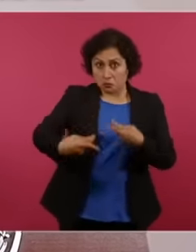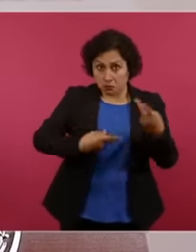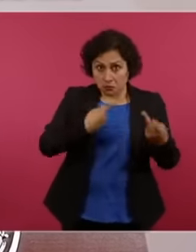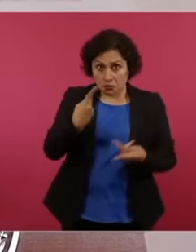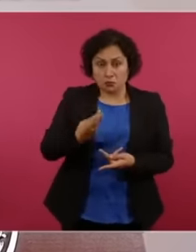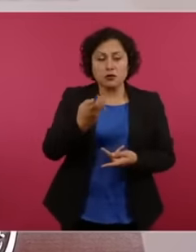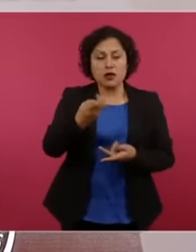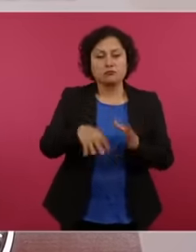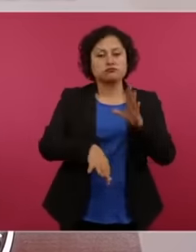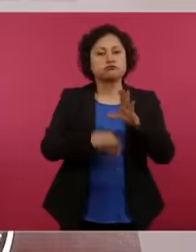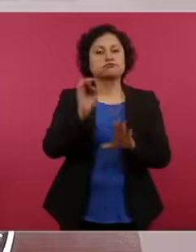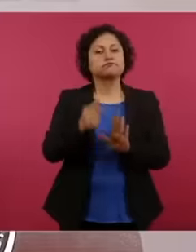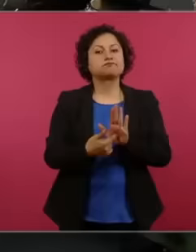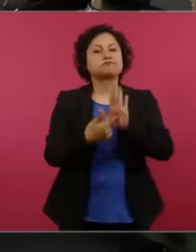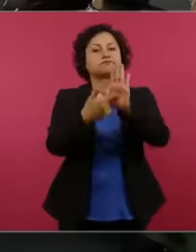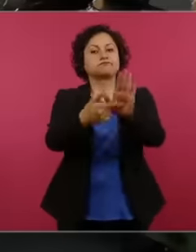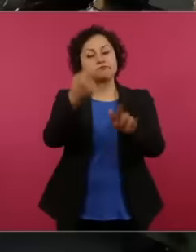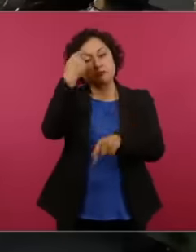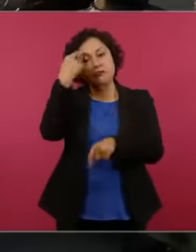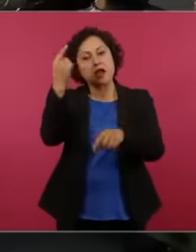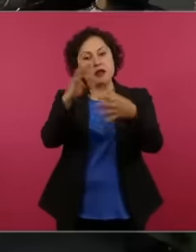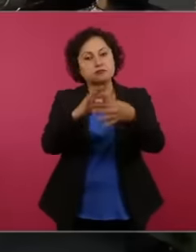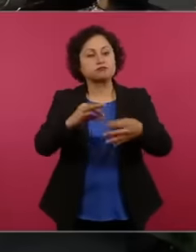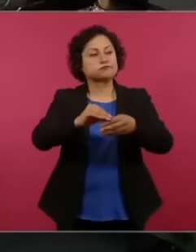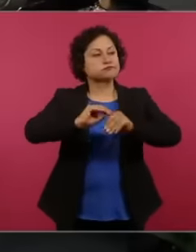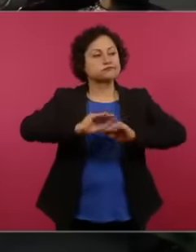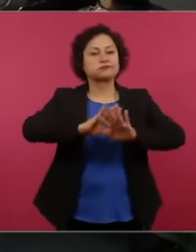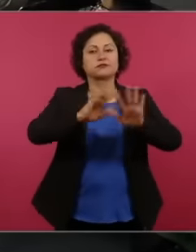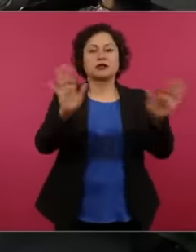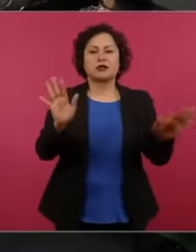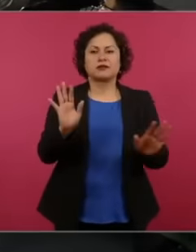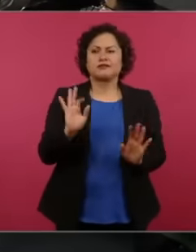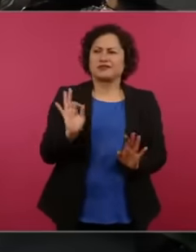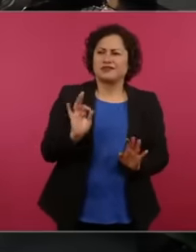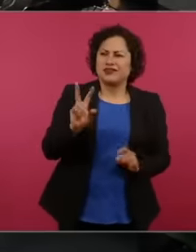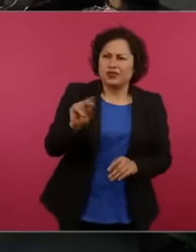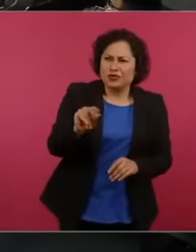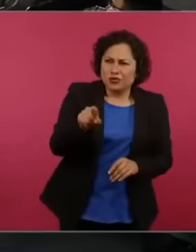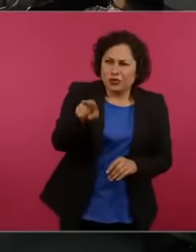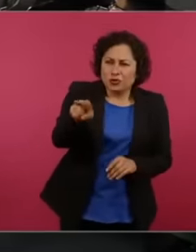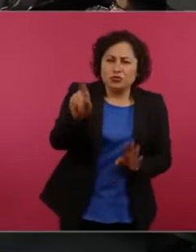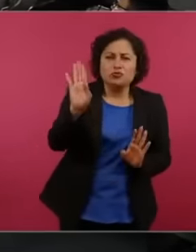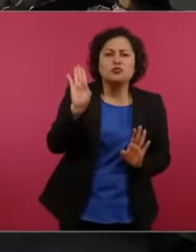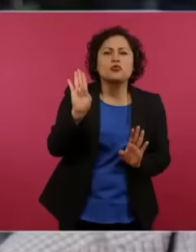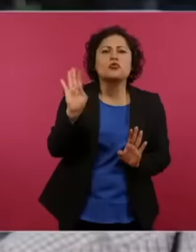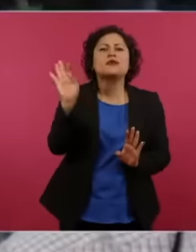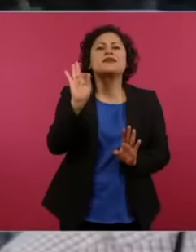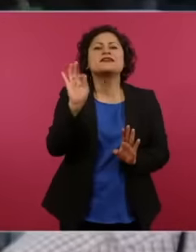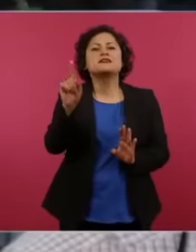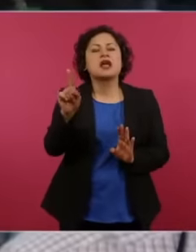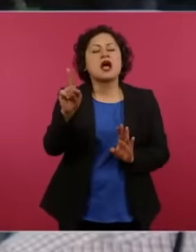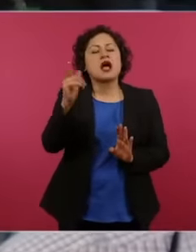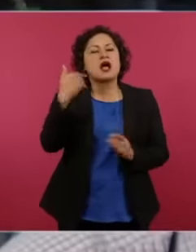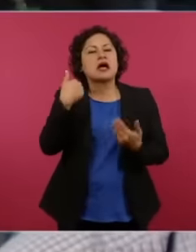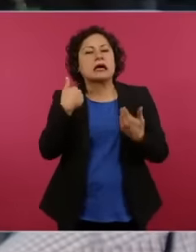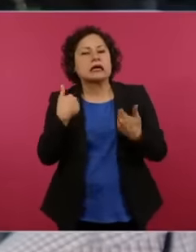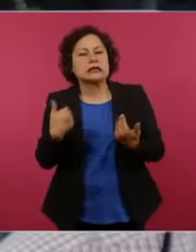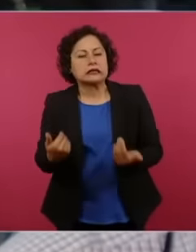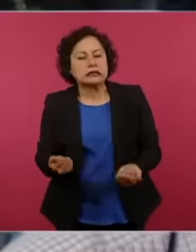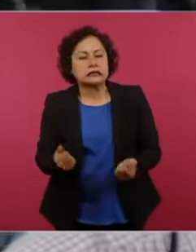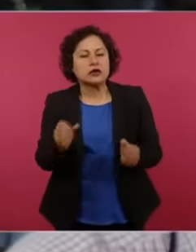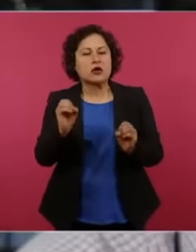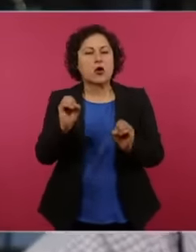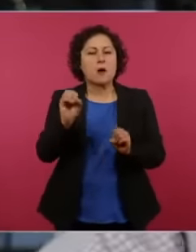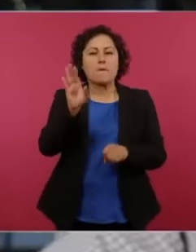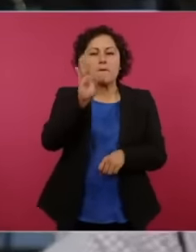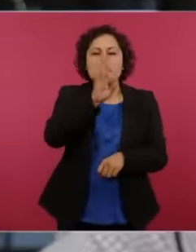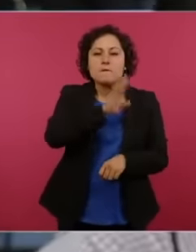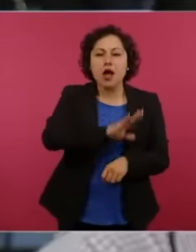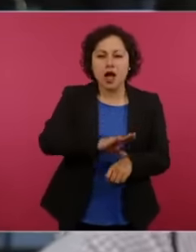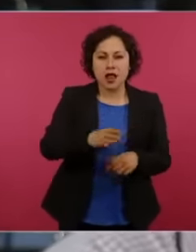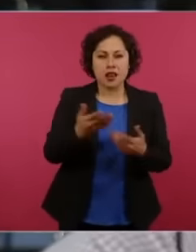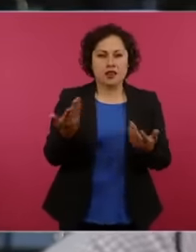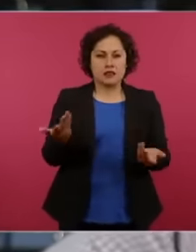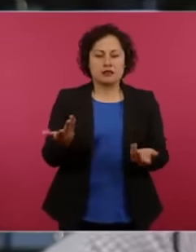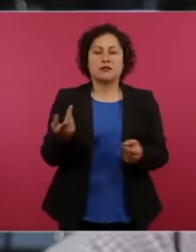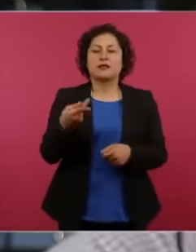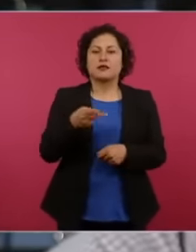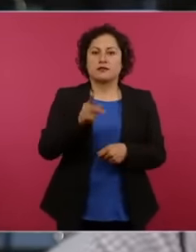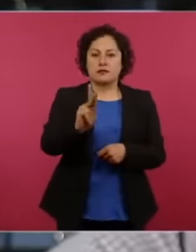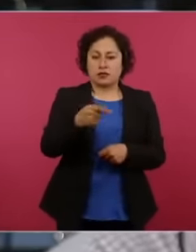things no no no no maybe there is a misunderstanding But I tell you there is no problem here